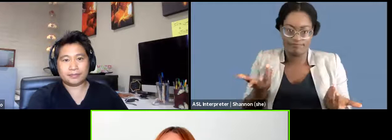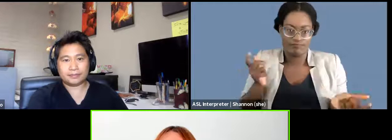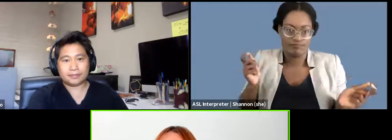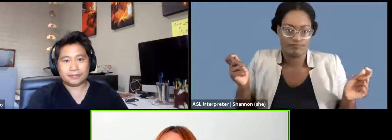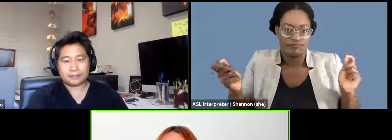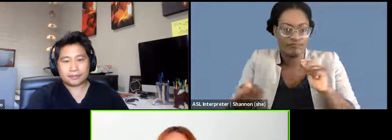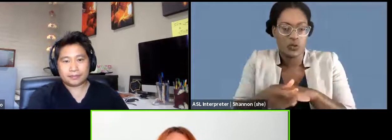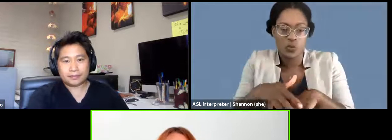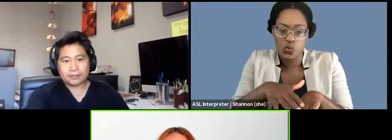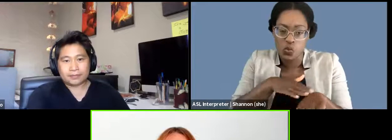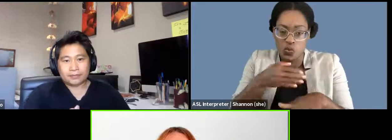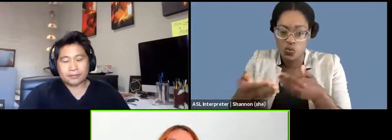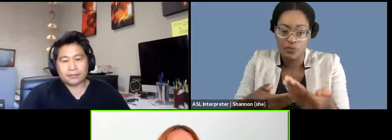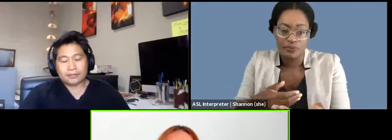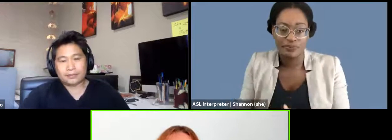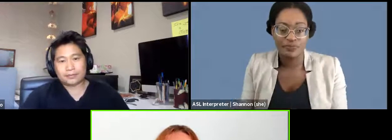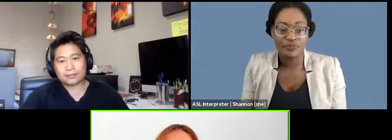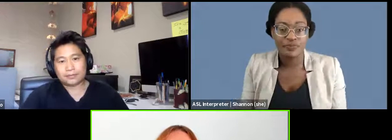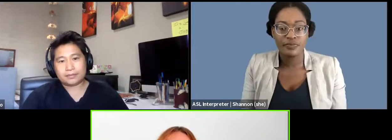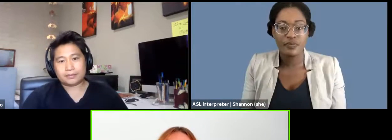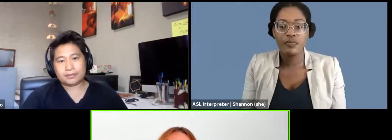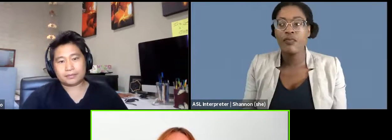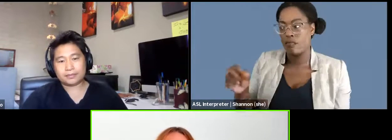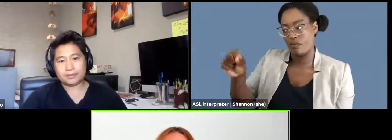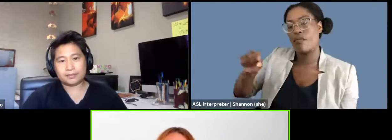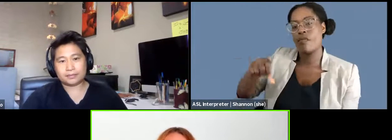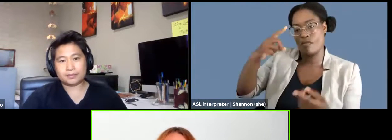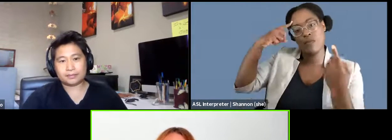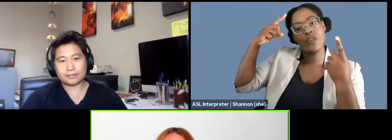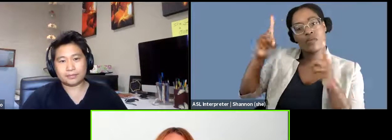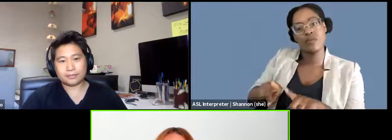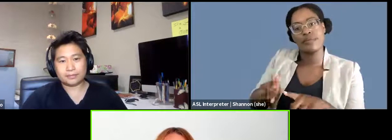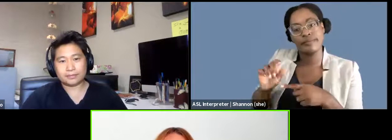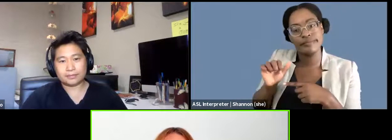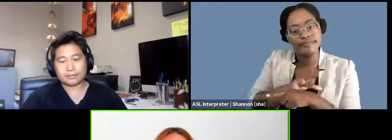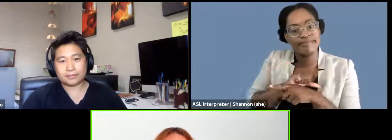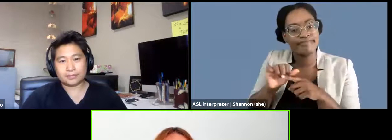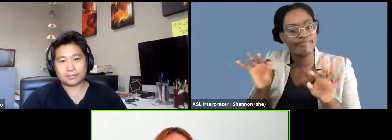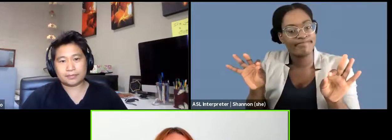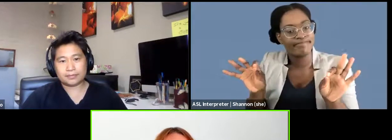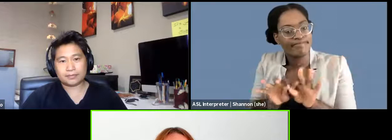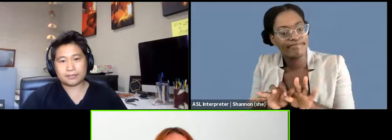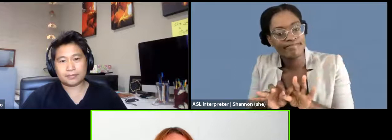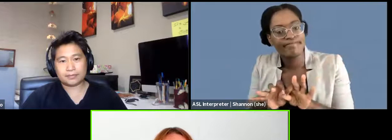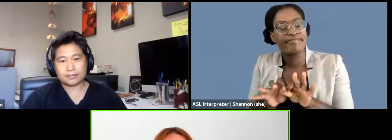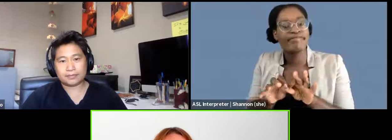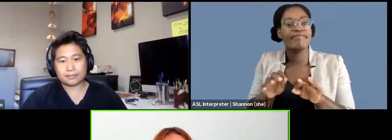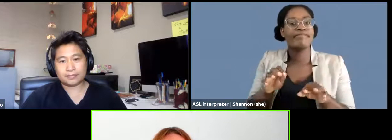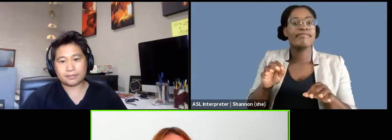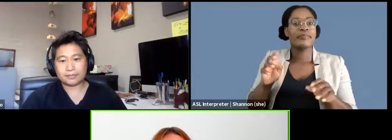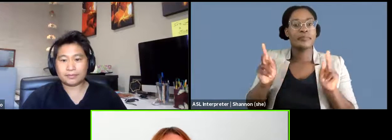practice and put things into practice. Practice is really important. We have a question asking if